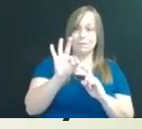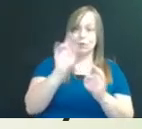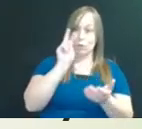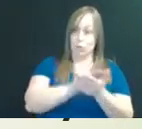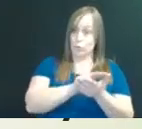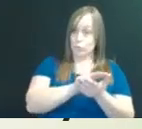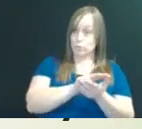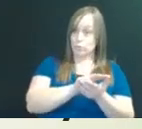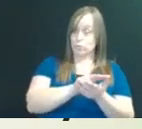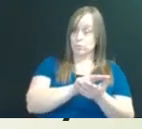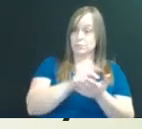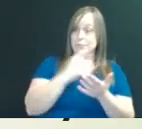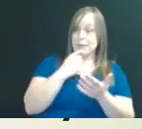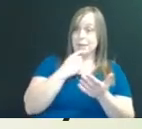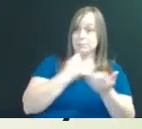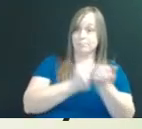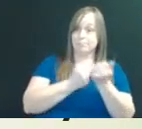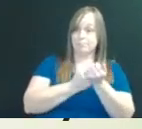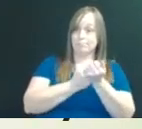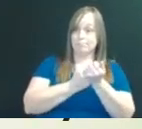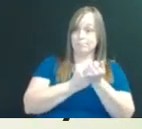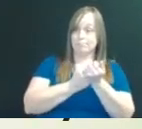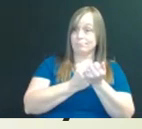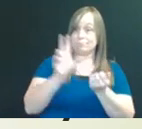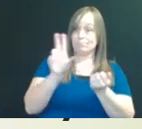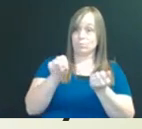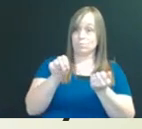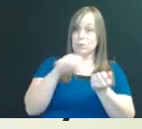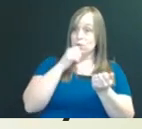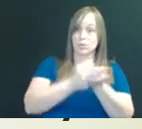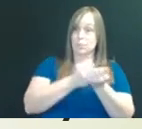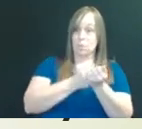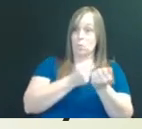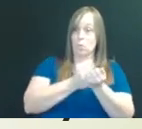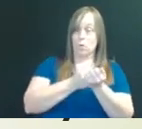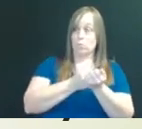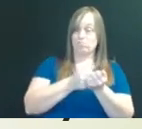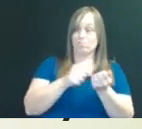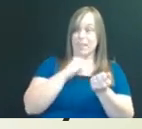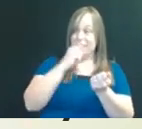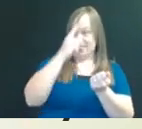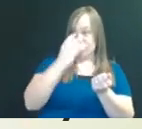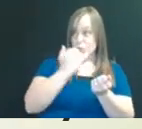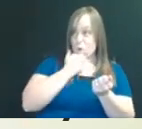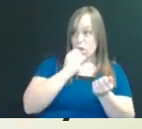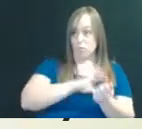If that hearing officer does not support your issue or finds that they don't take your side on that issue,